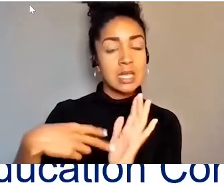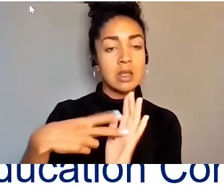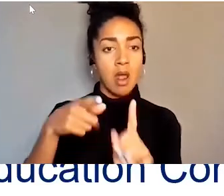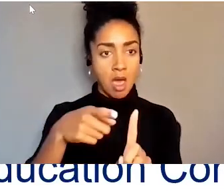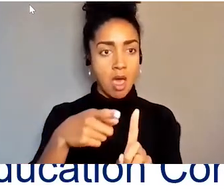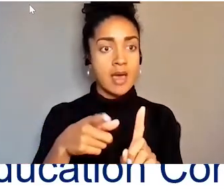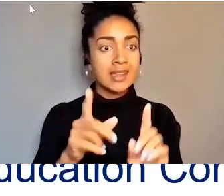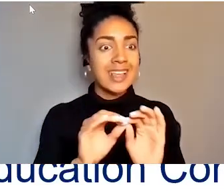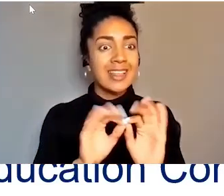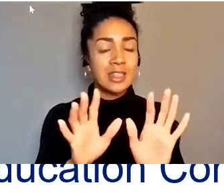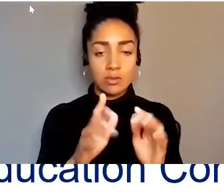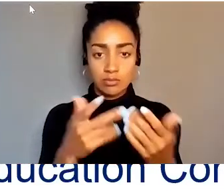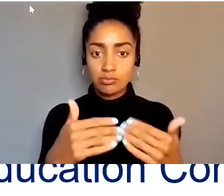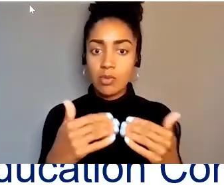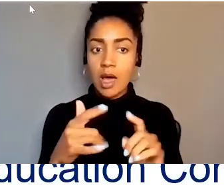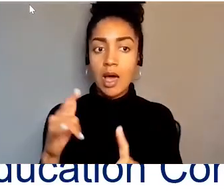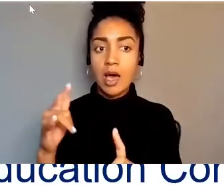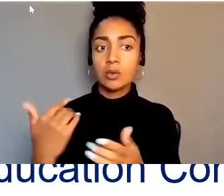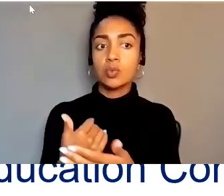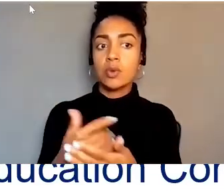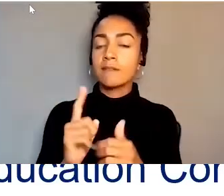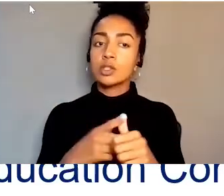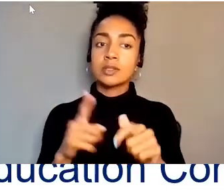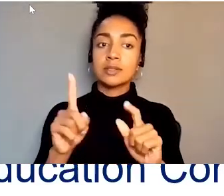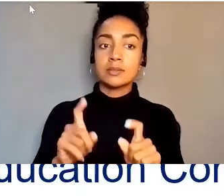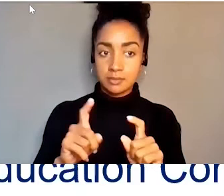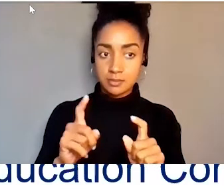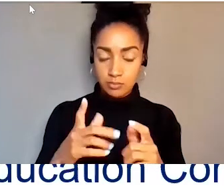we are still, we worked very closely with USAID on this and if you go to the next slide, we can also see